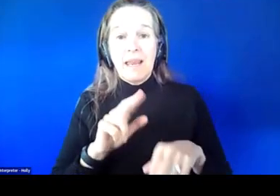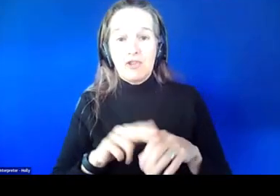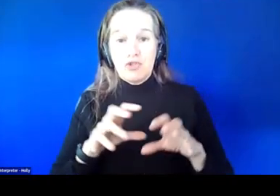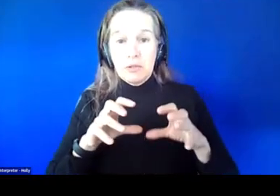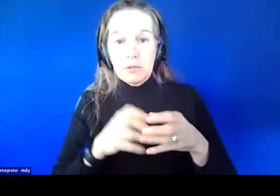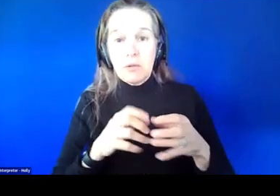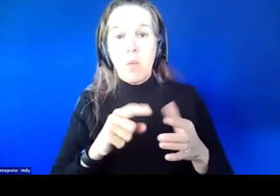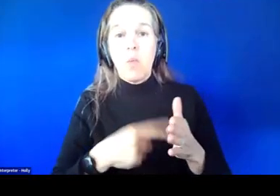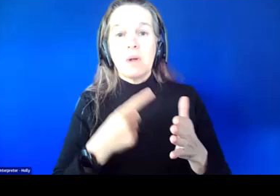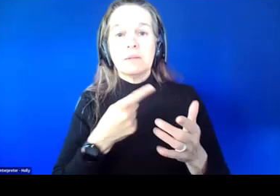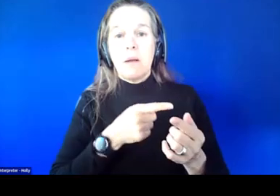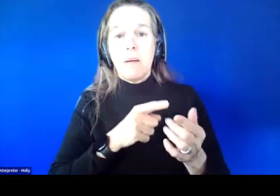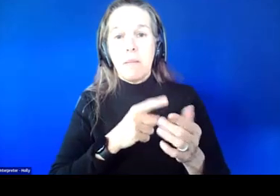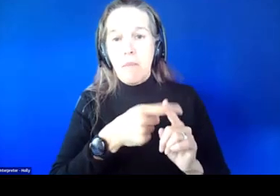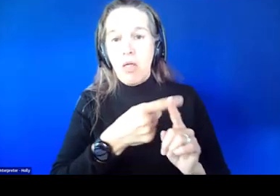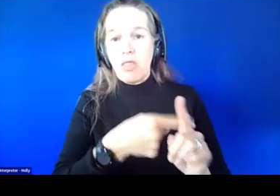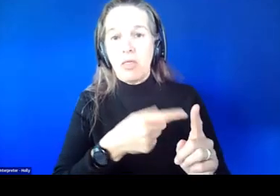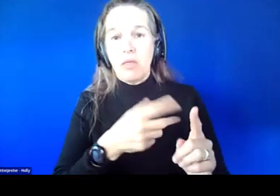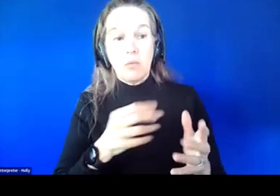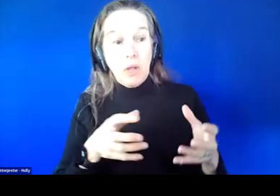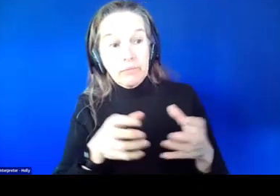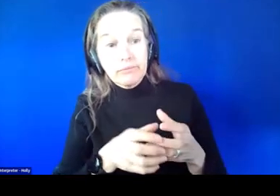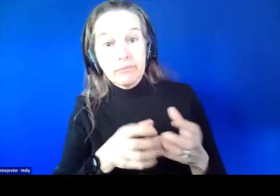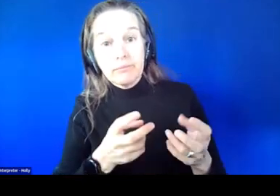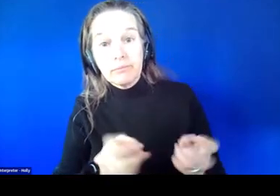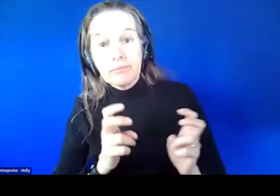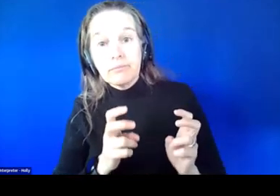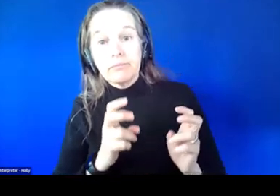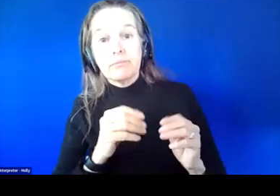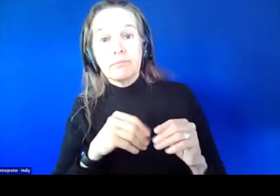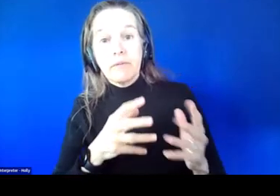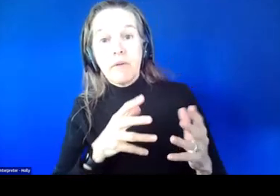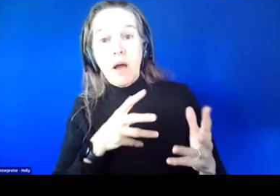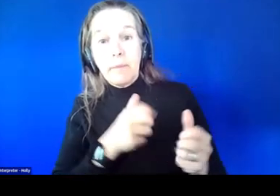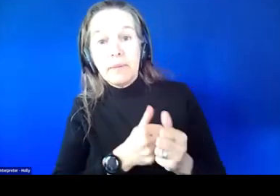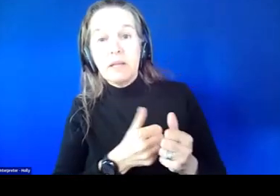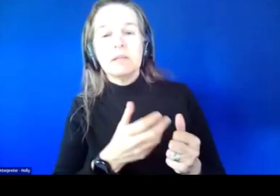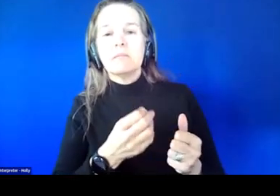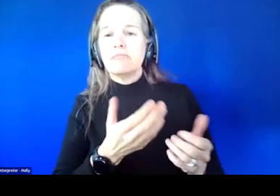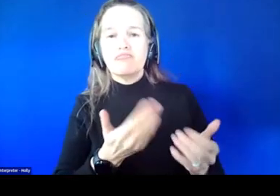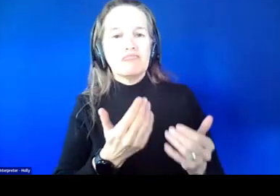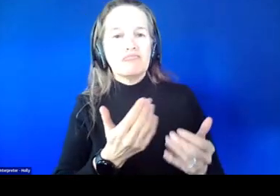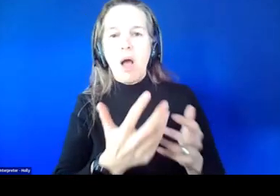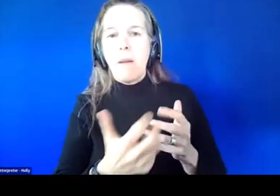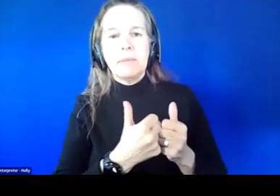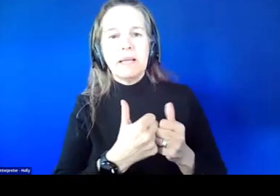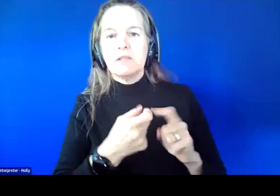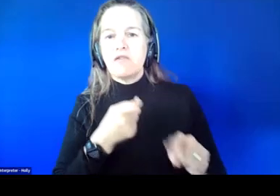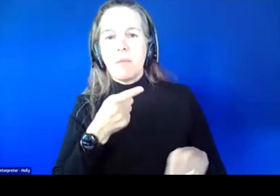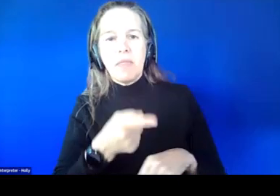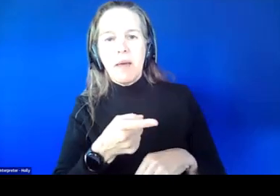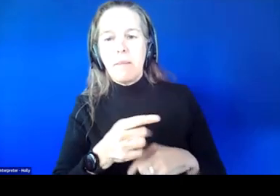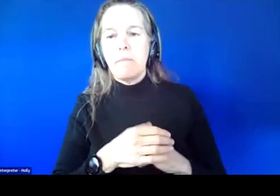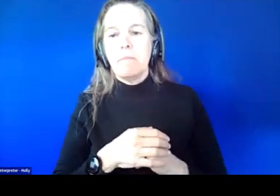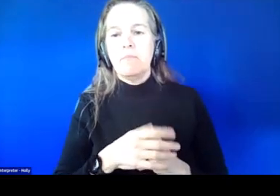provide updates get updates from them we provide training and technical assistance when it comes to their